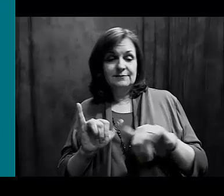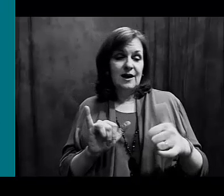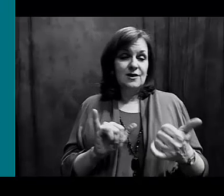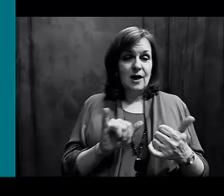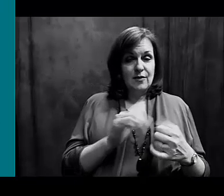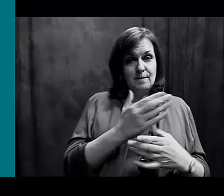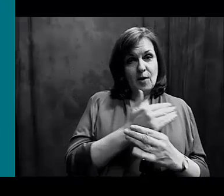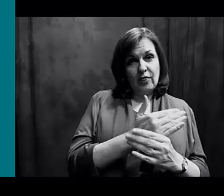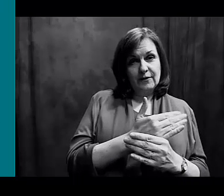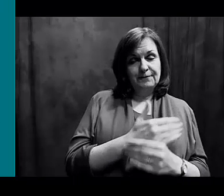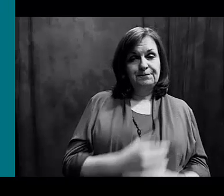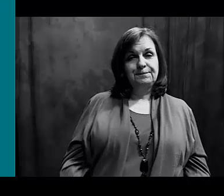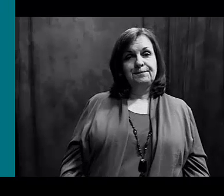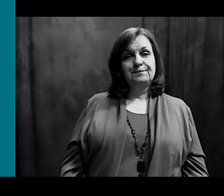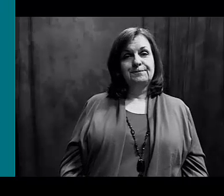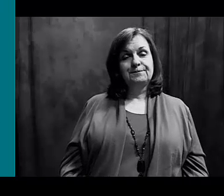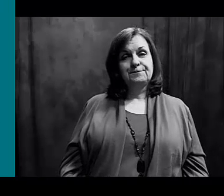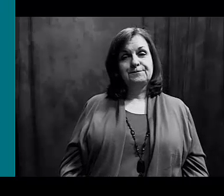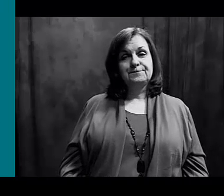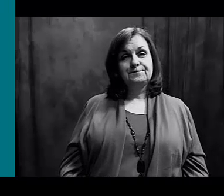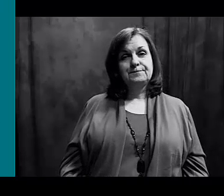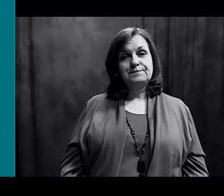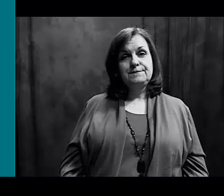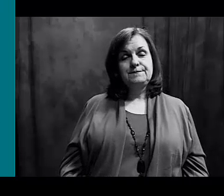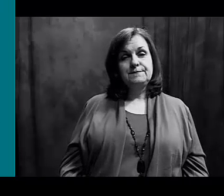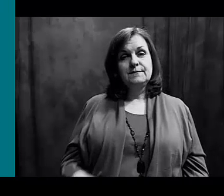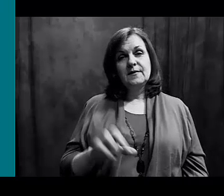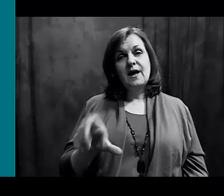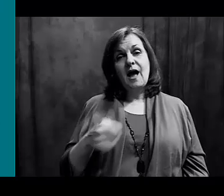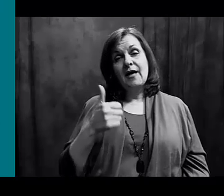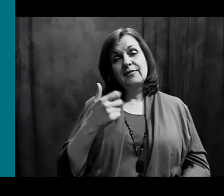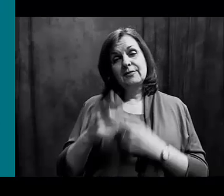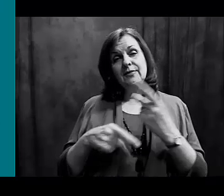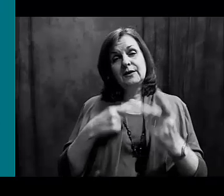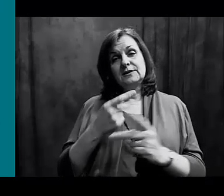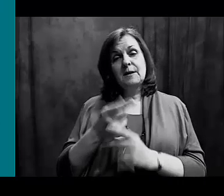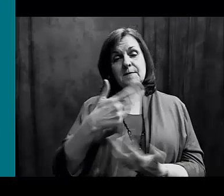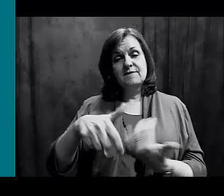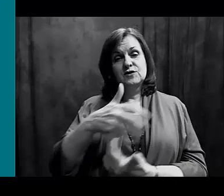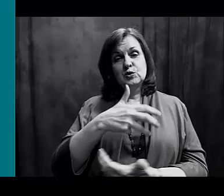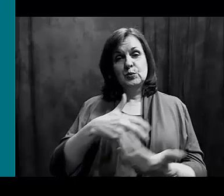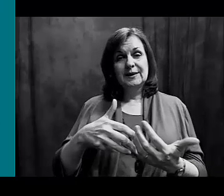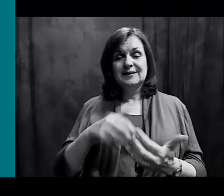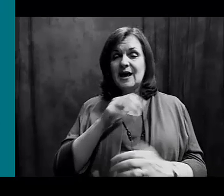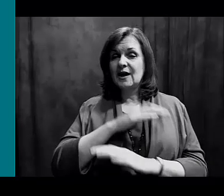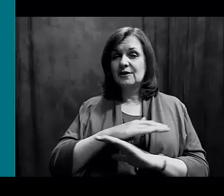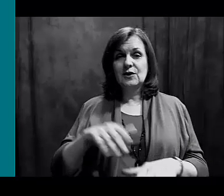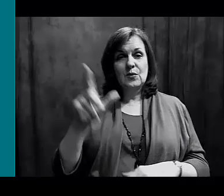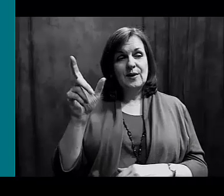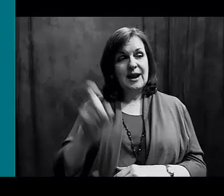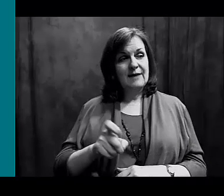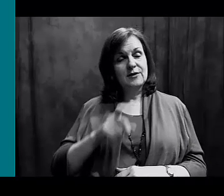we do have some types of interactions we've talked about before that don't have to be